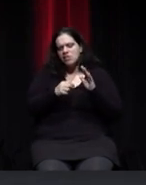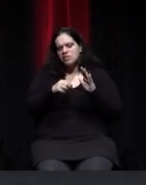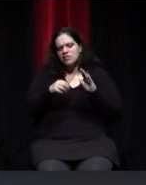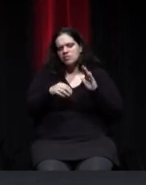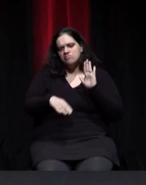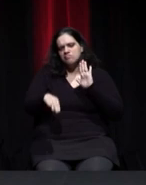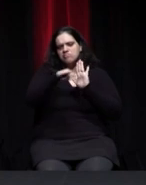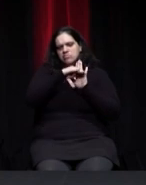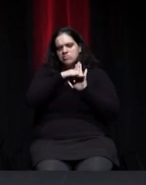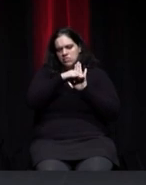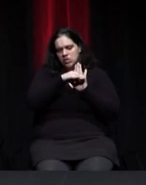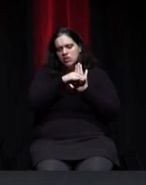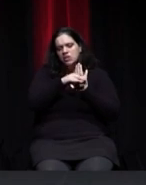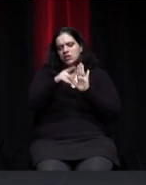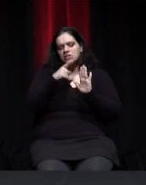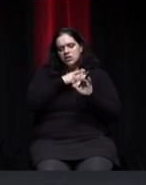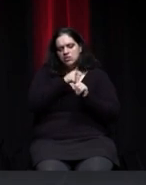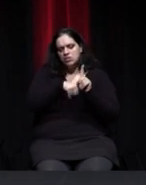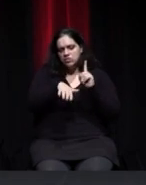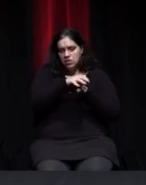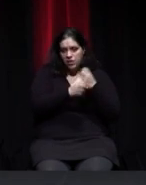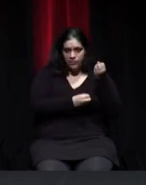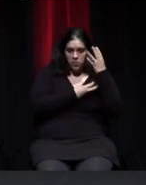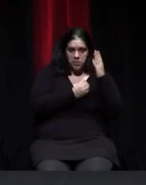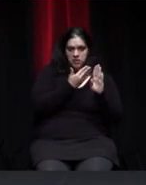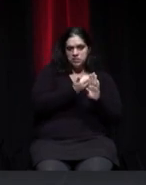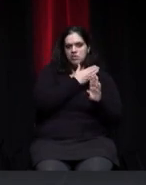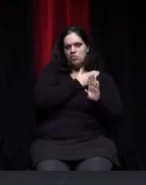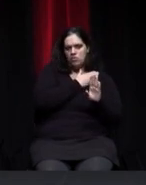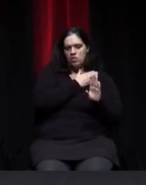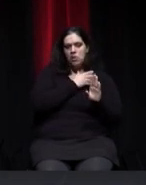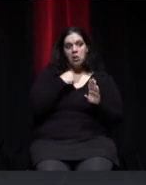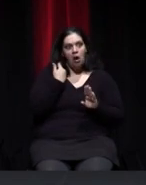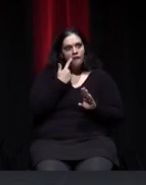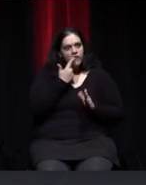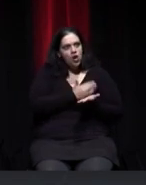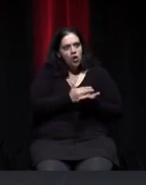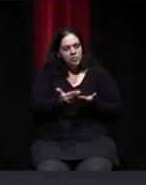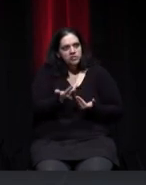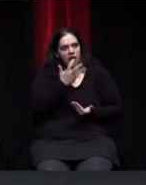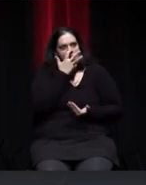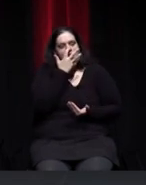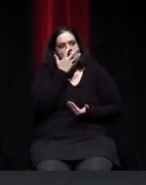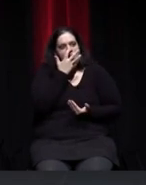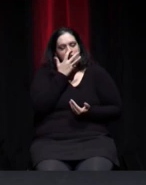The one that, when it began to take place, we found it incredible, which was making disappear